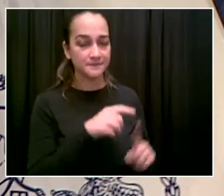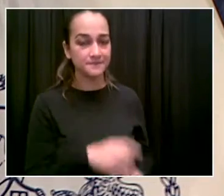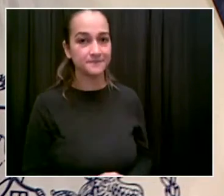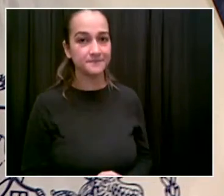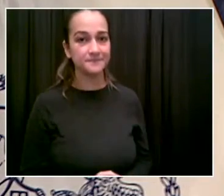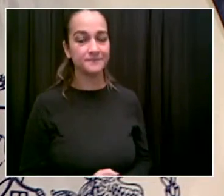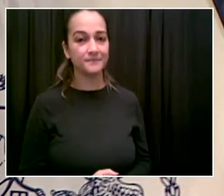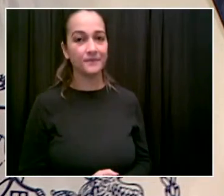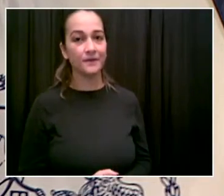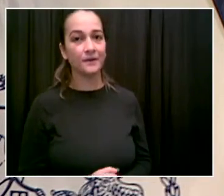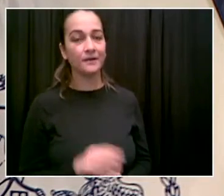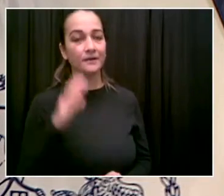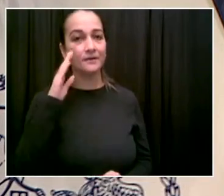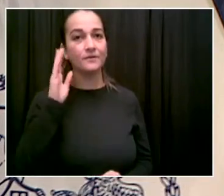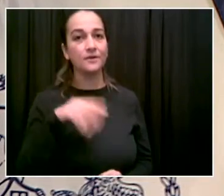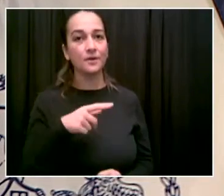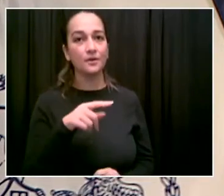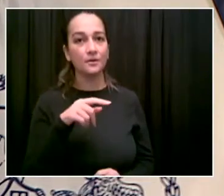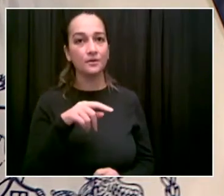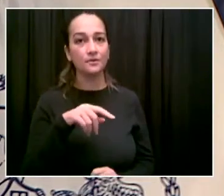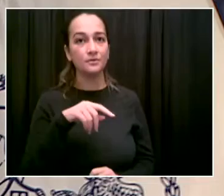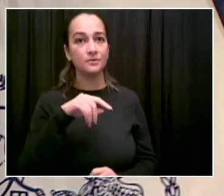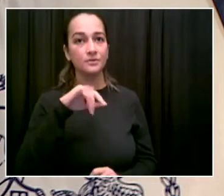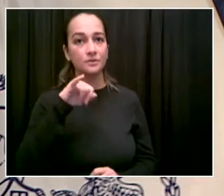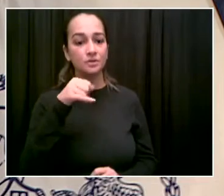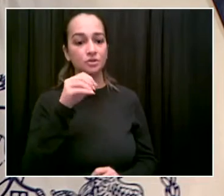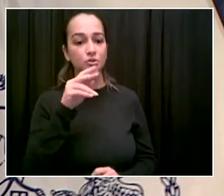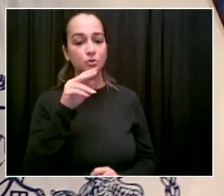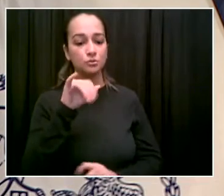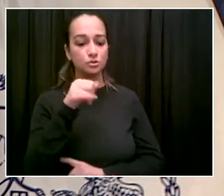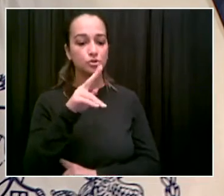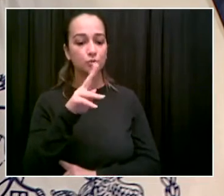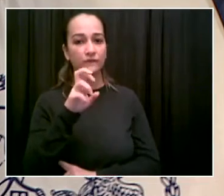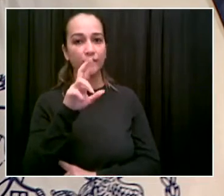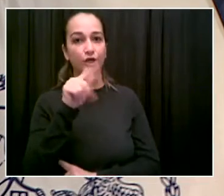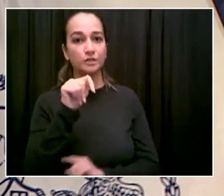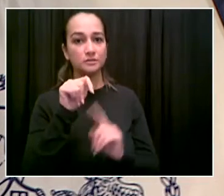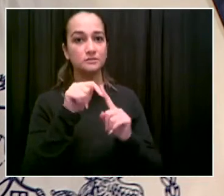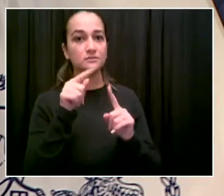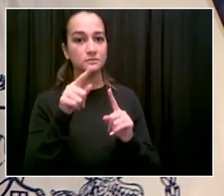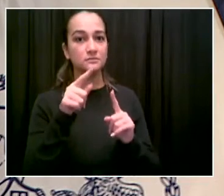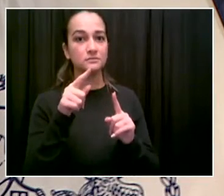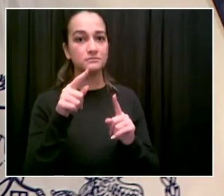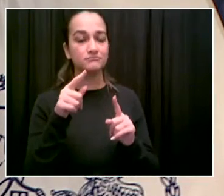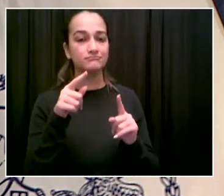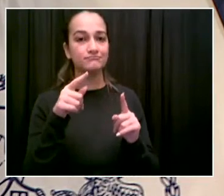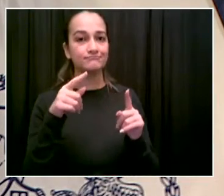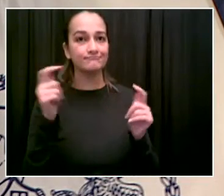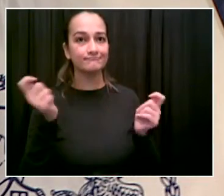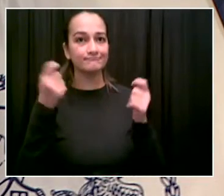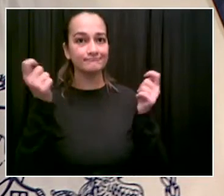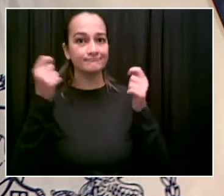GENERAL LYHETRE IS THIS INFORMAL SORT OF PARADE